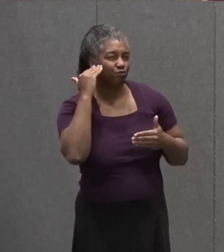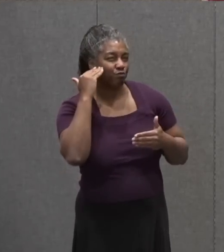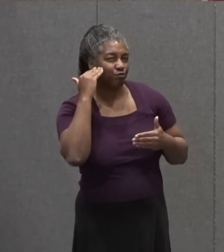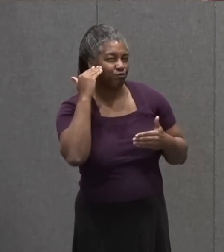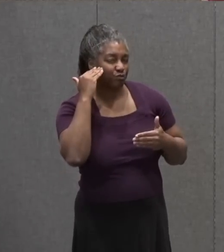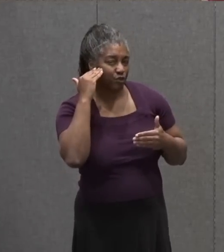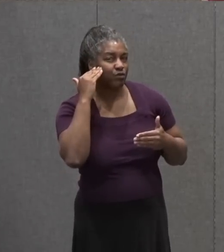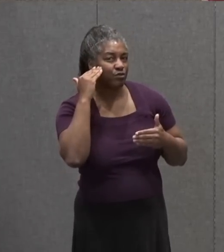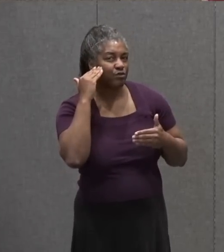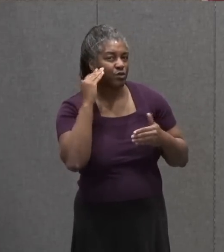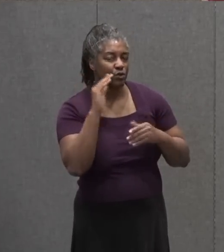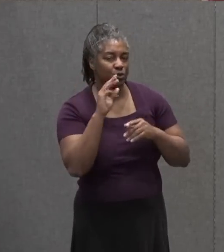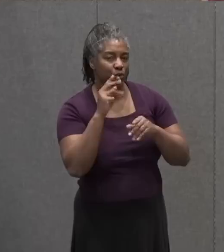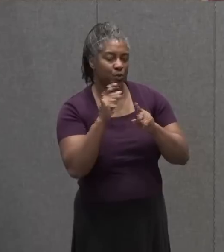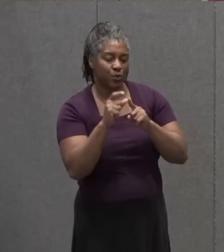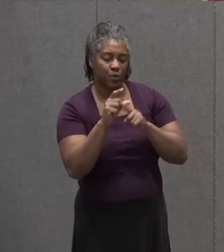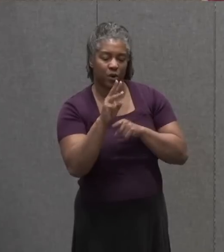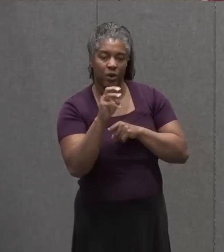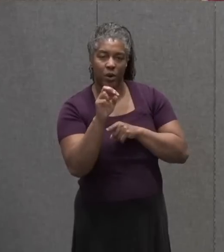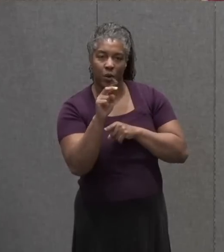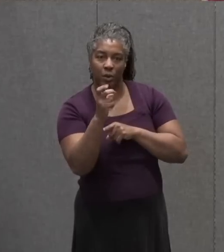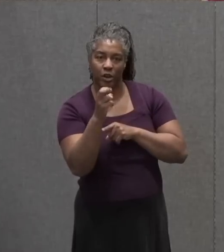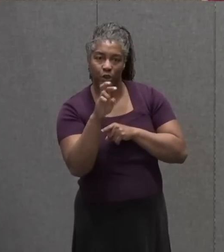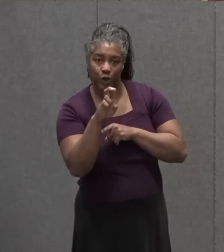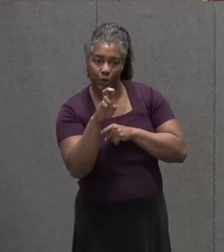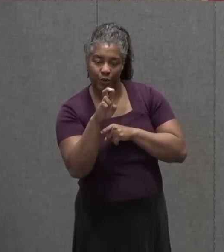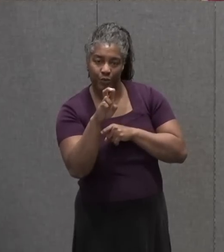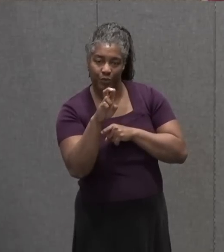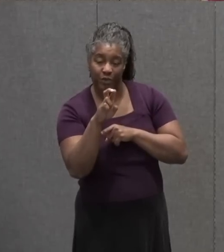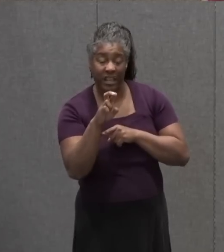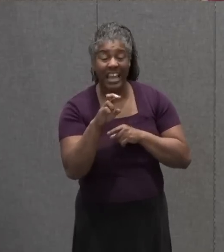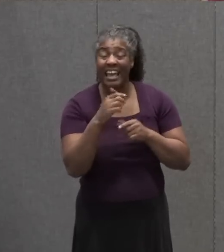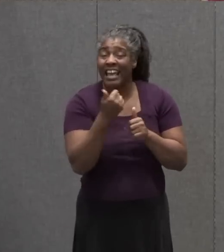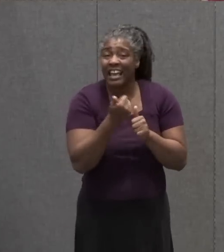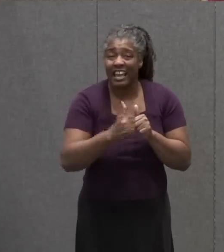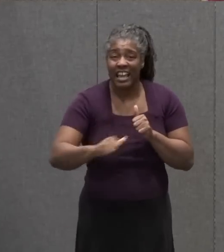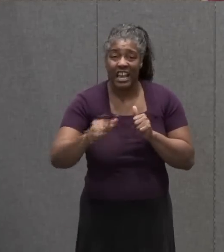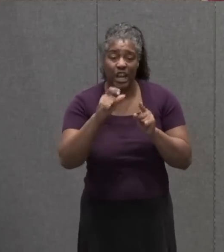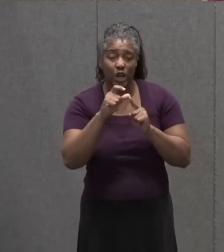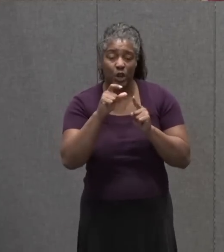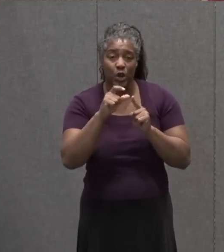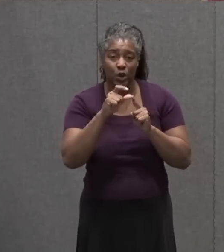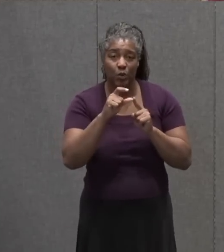He collected words he heard. My trip to Peru was perfectly pleasant.